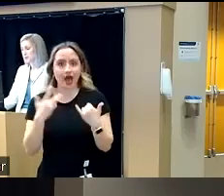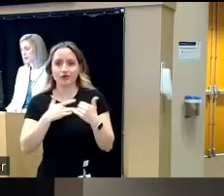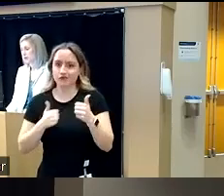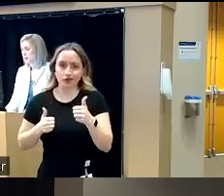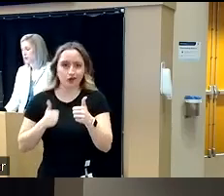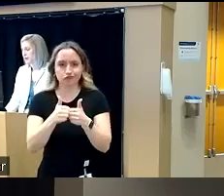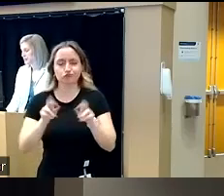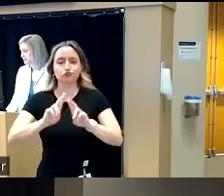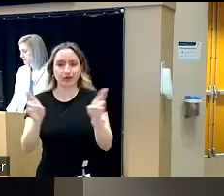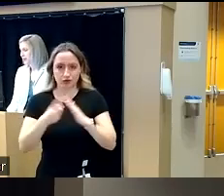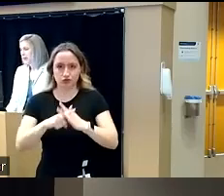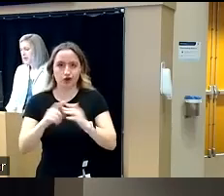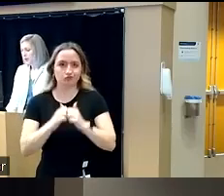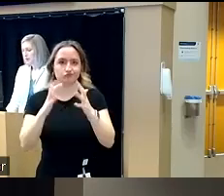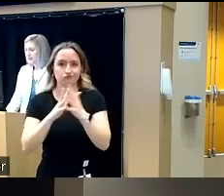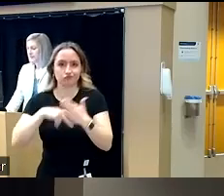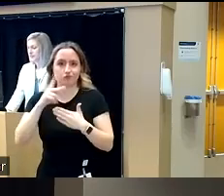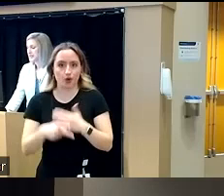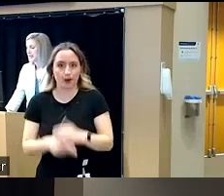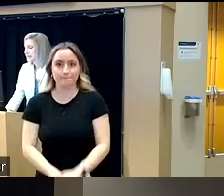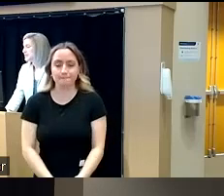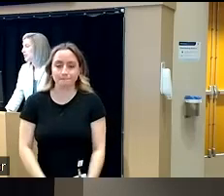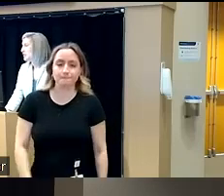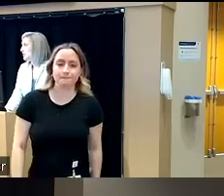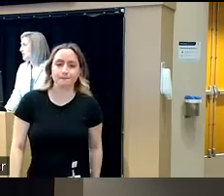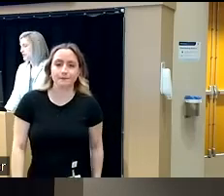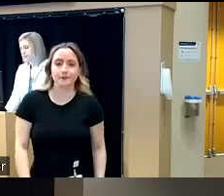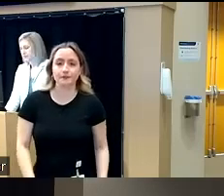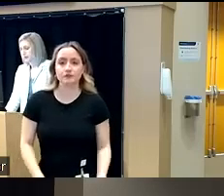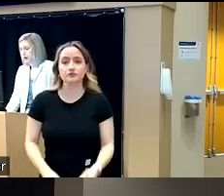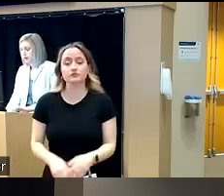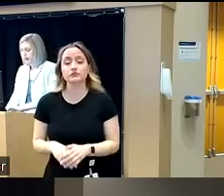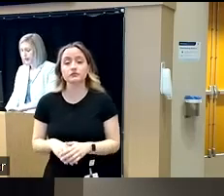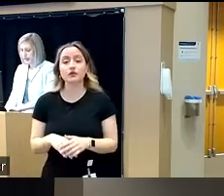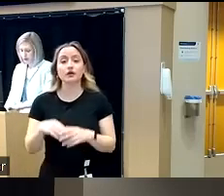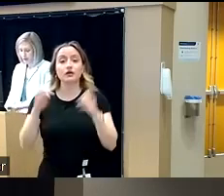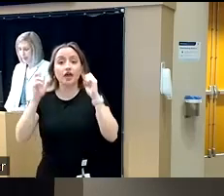this program off the ground we believe that this enhances our education efforts by partnering and